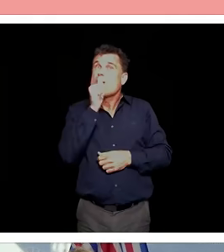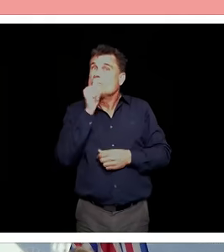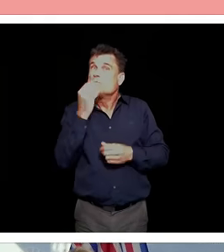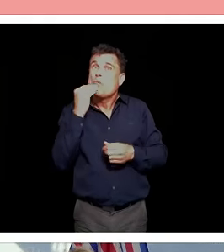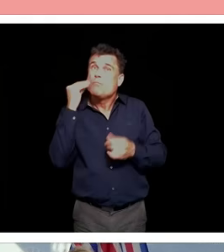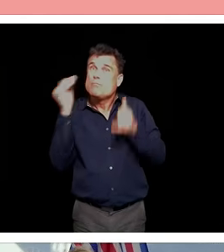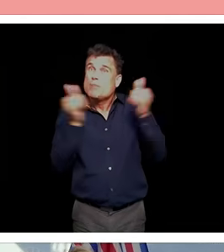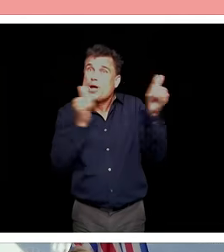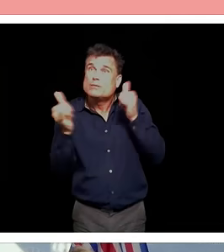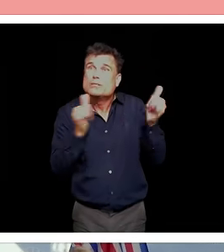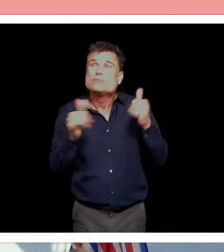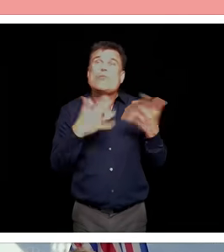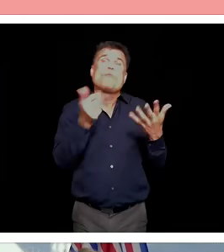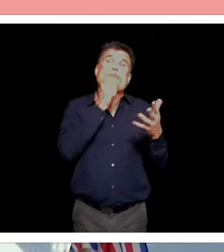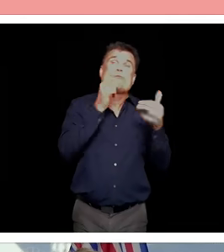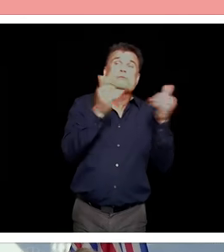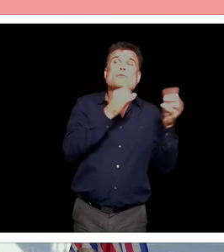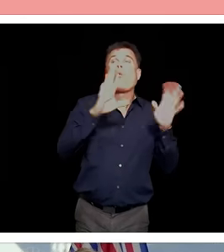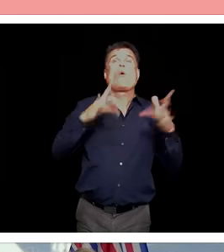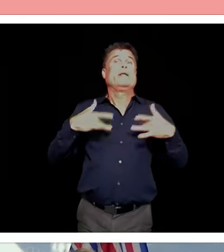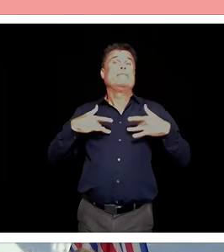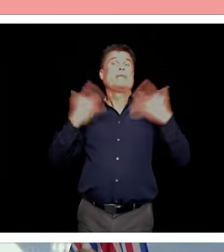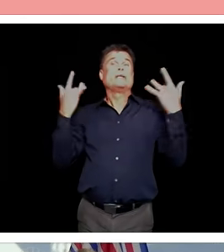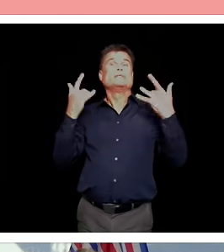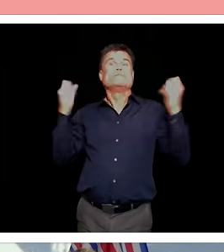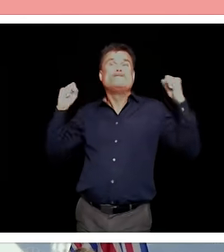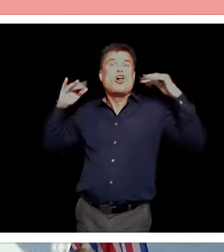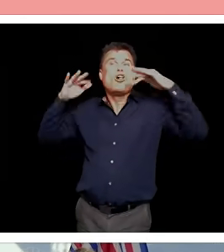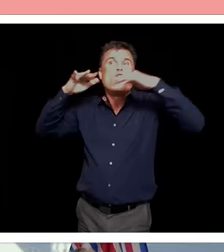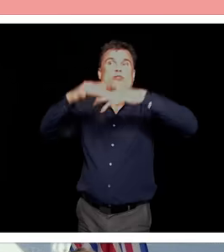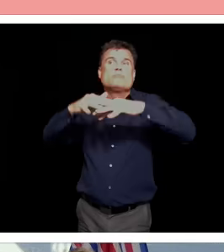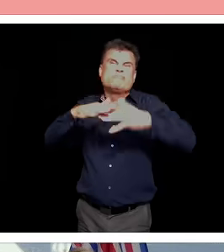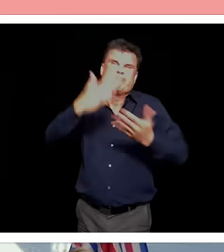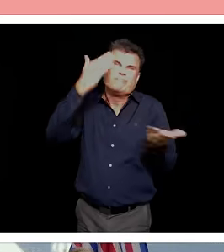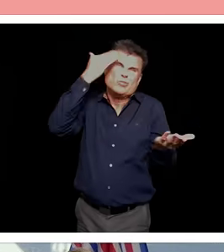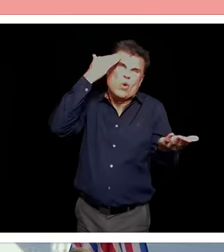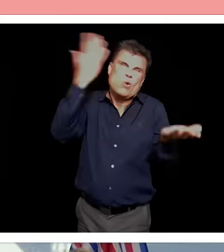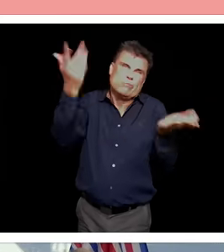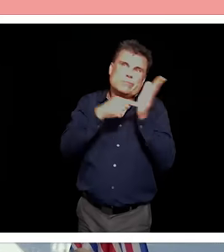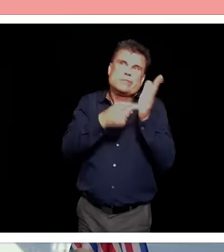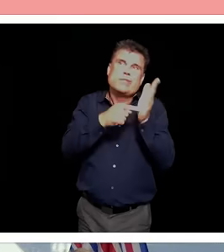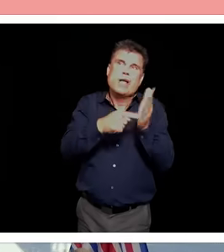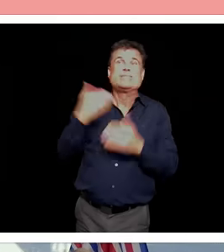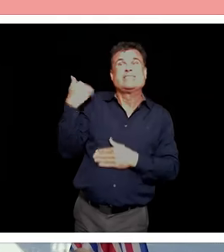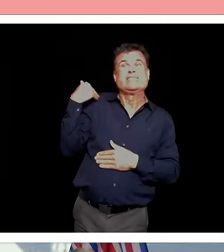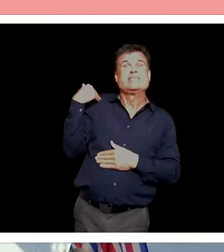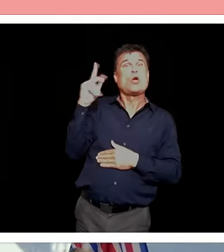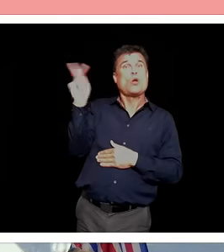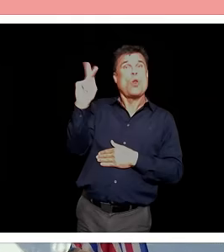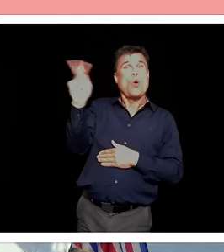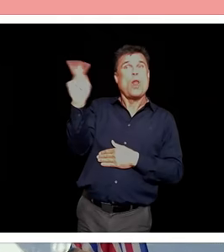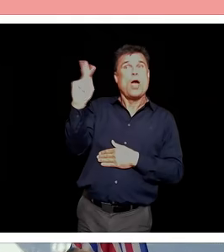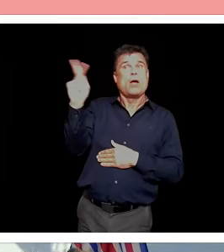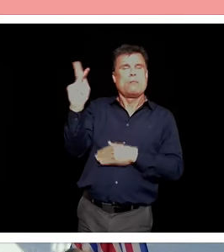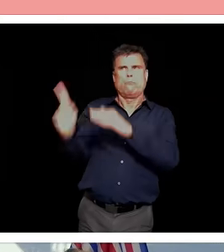the number of tests we are doing every day between four and 5000 compared to where we were in March.